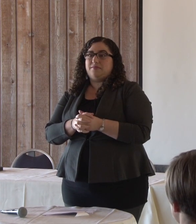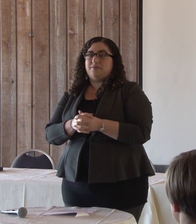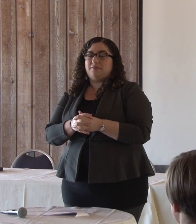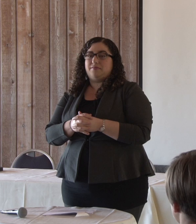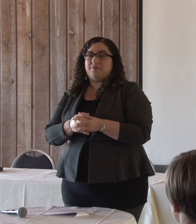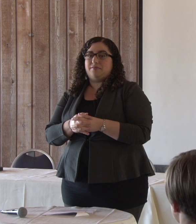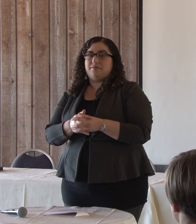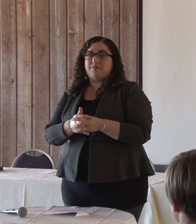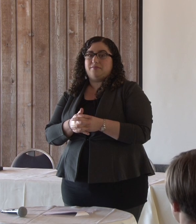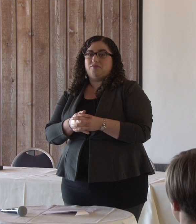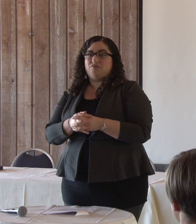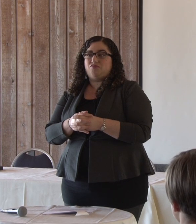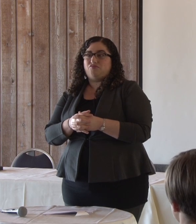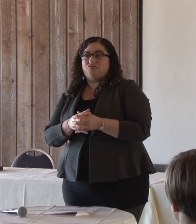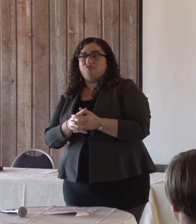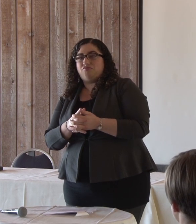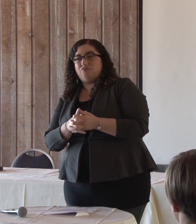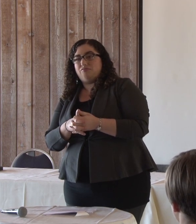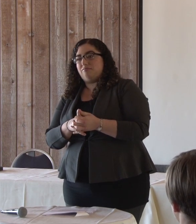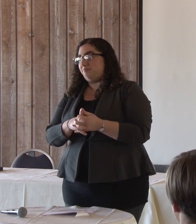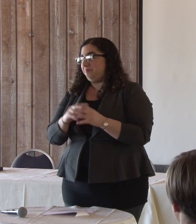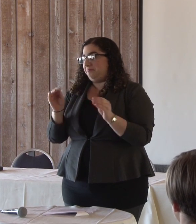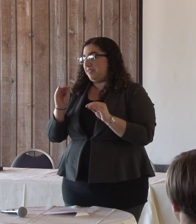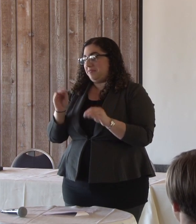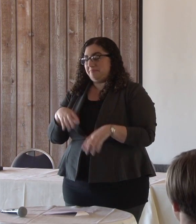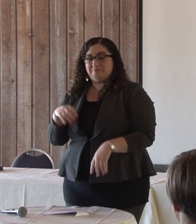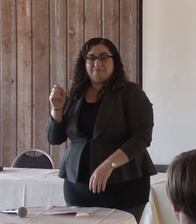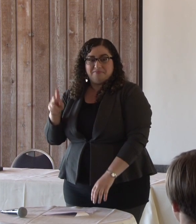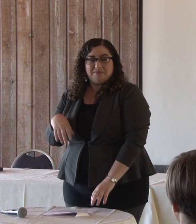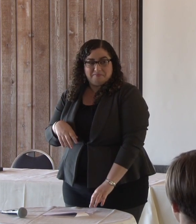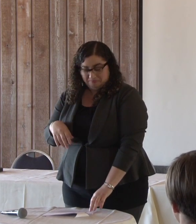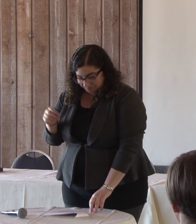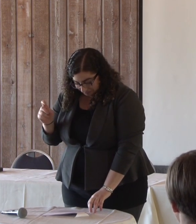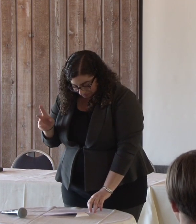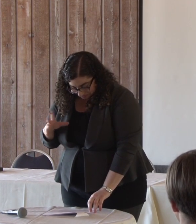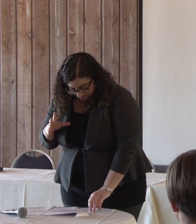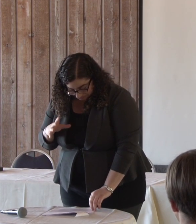And why a video relay interpreter wouldn't be appropriate in some situations.